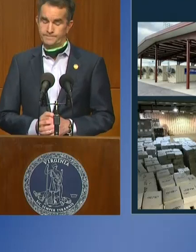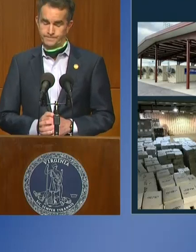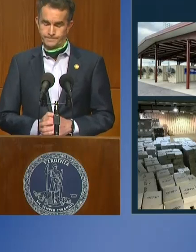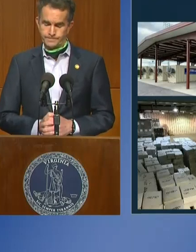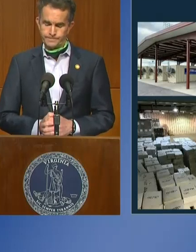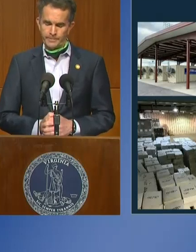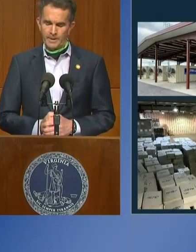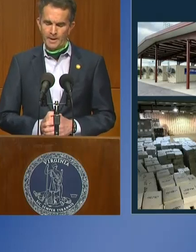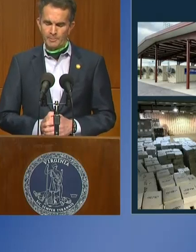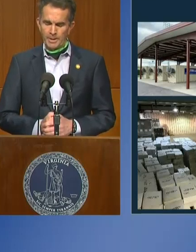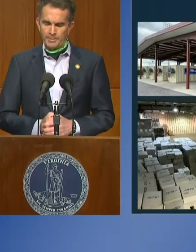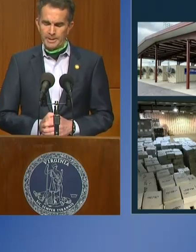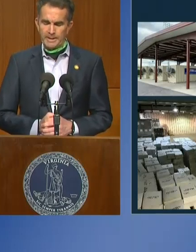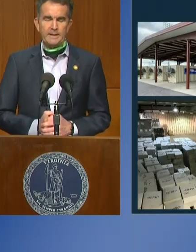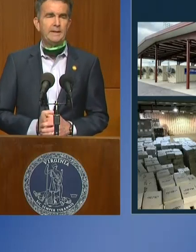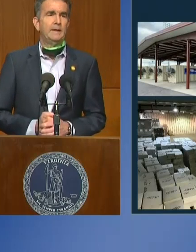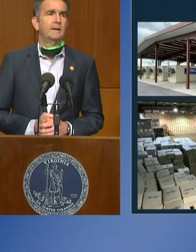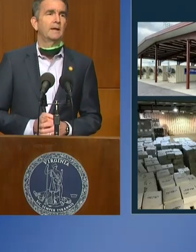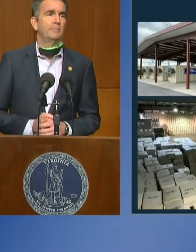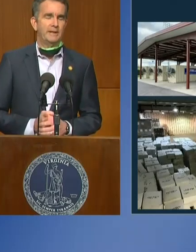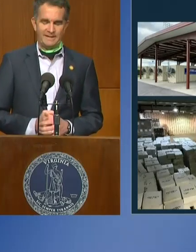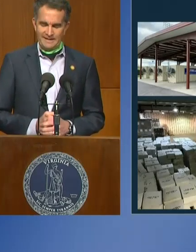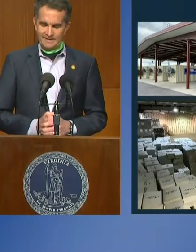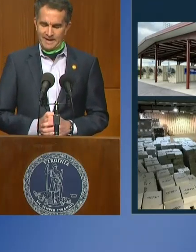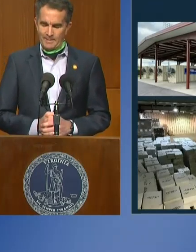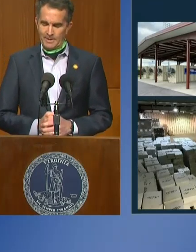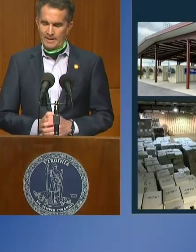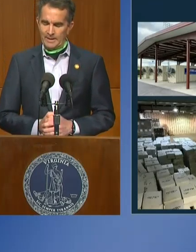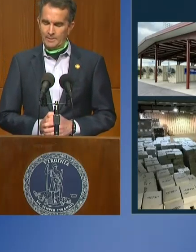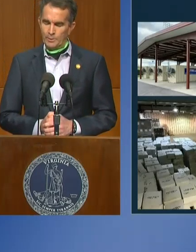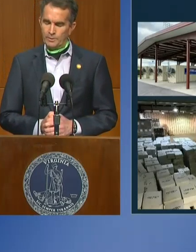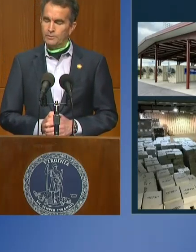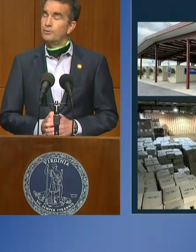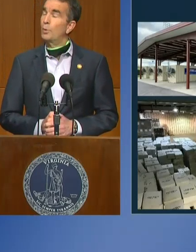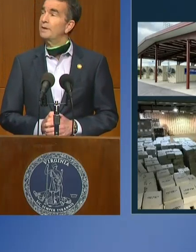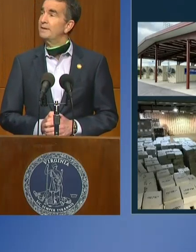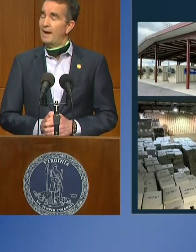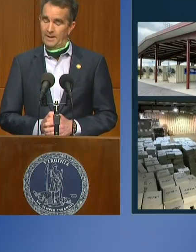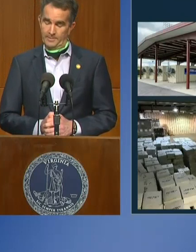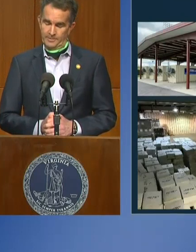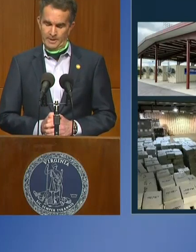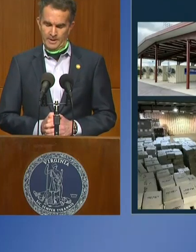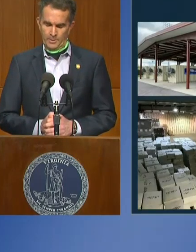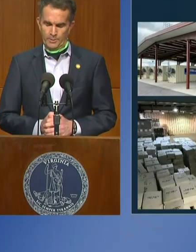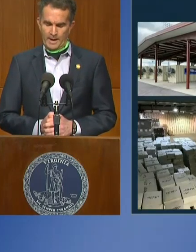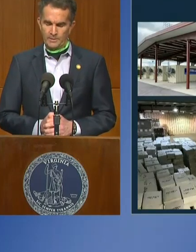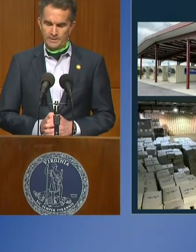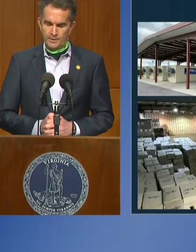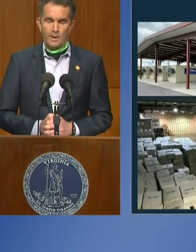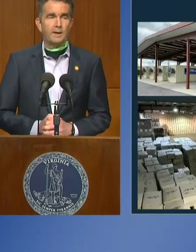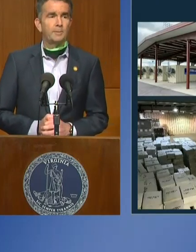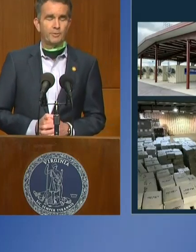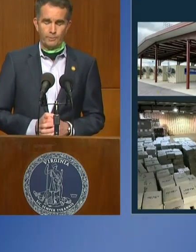DAY USING A HYDROGEN PEROXIDE